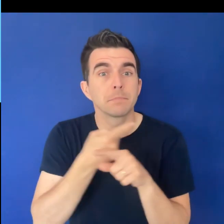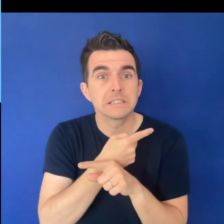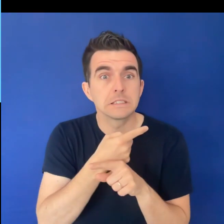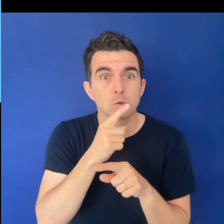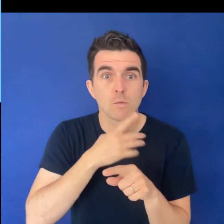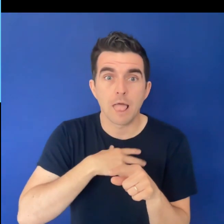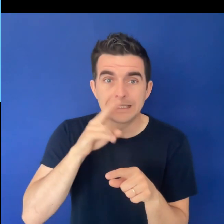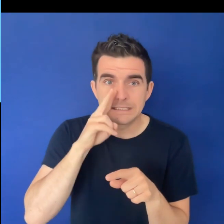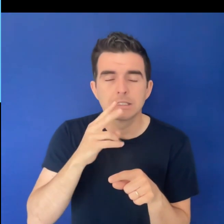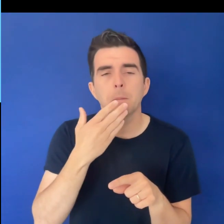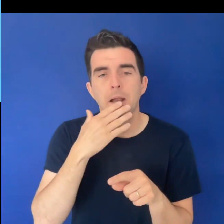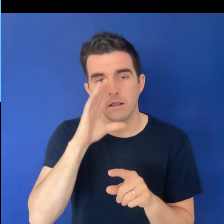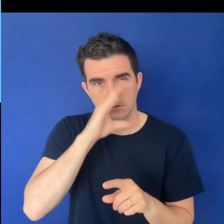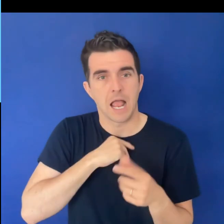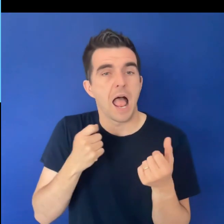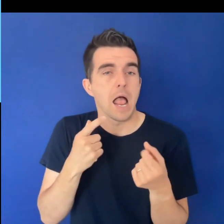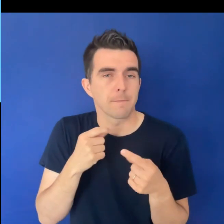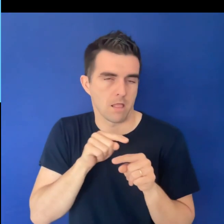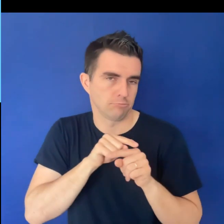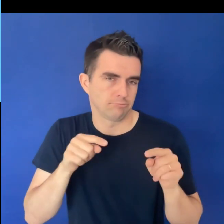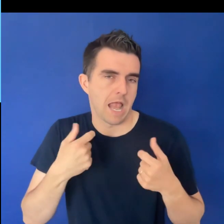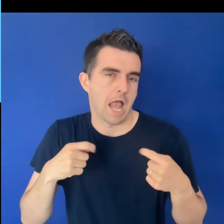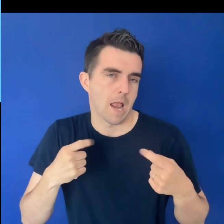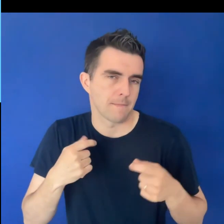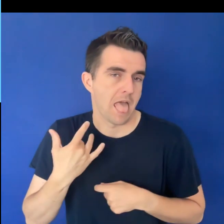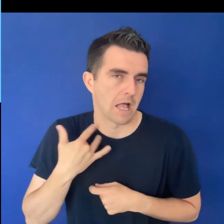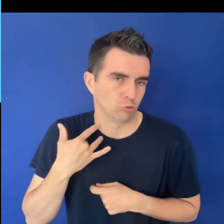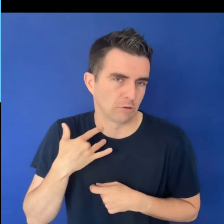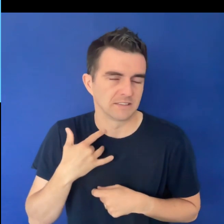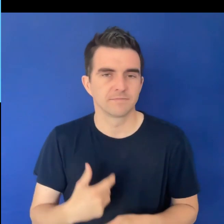please send me an email at Contact@GamesByKimoku.com